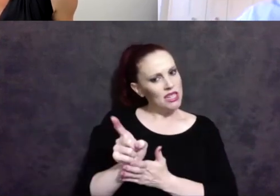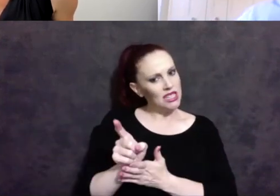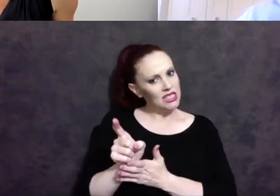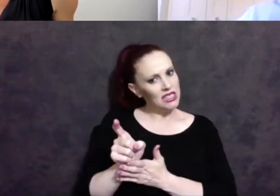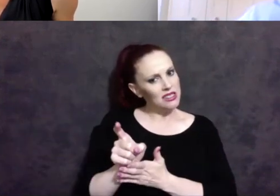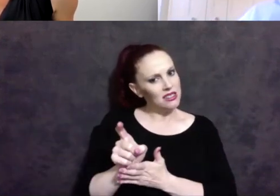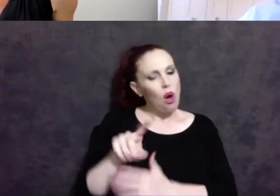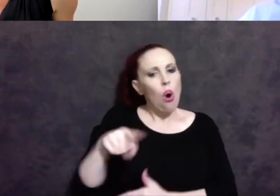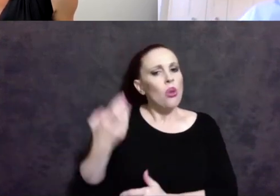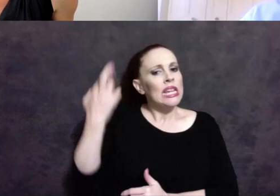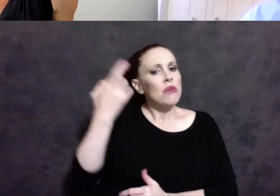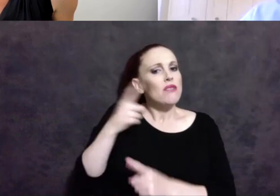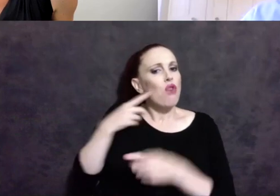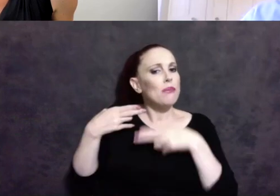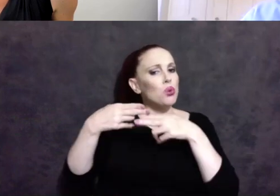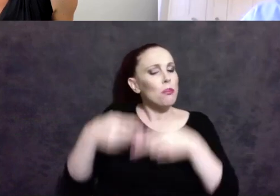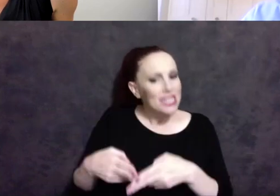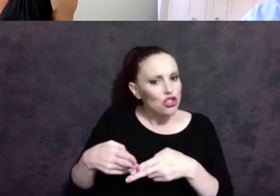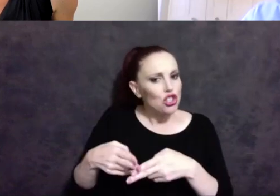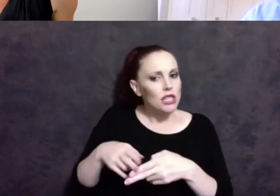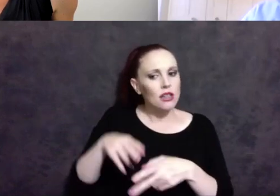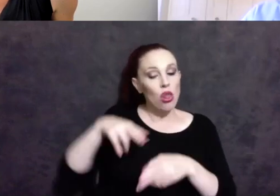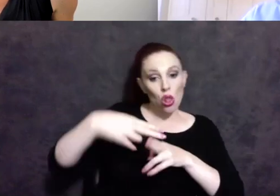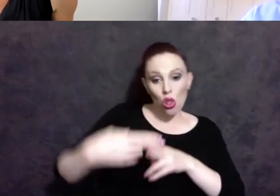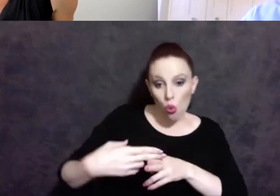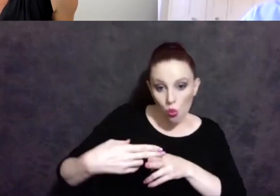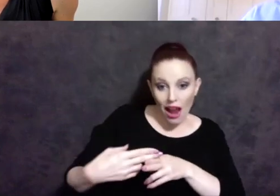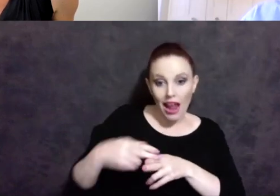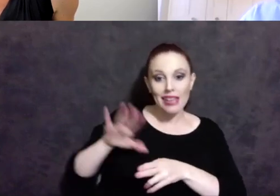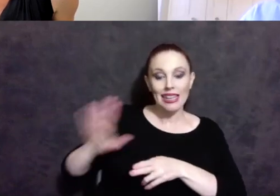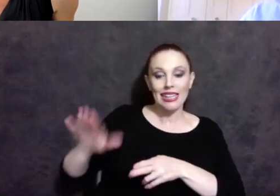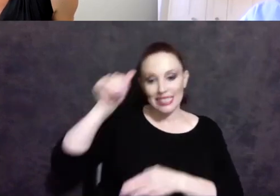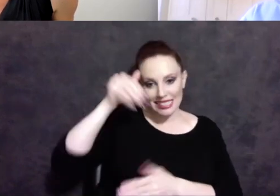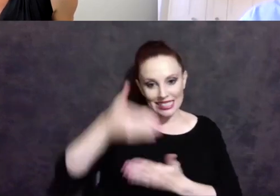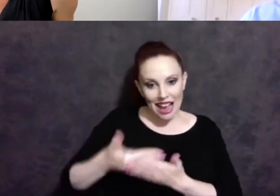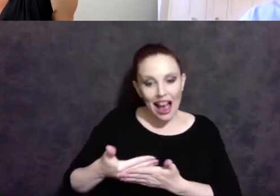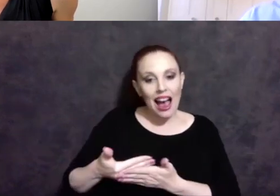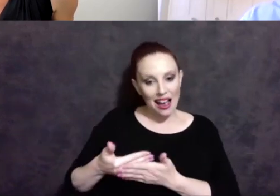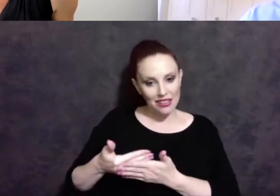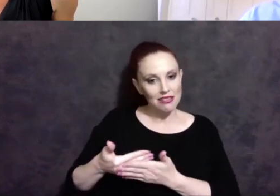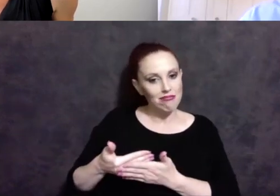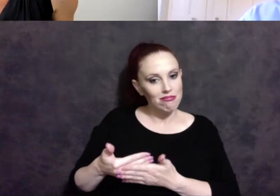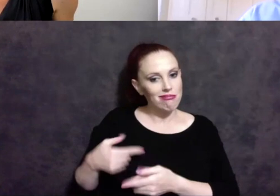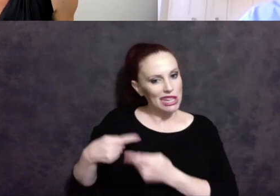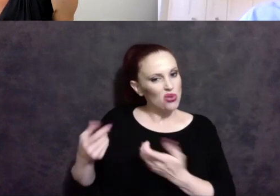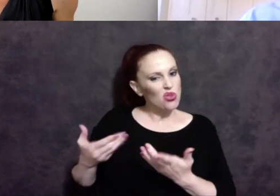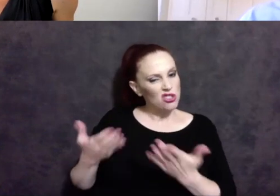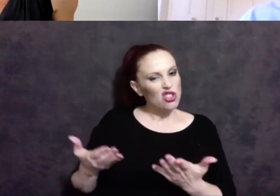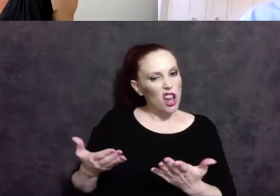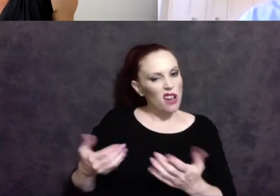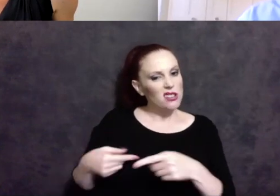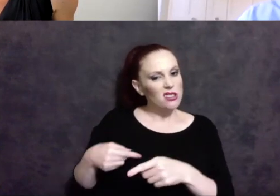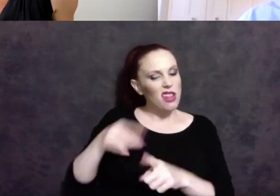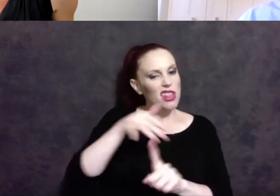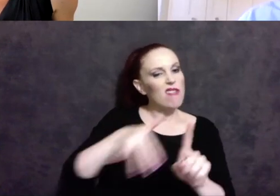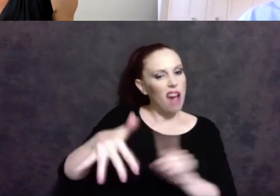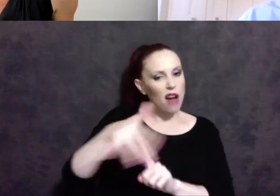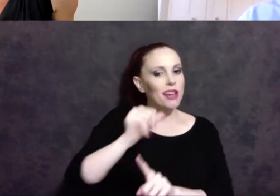for him to mention the weight of his son is to suggest that the environment is unsafe.